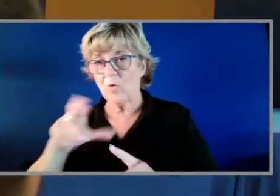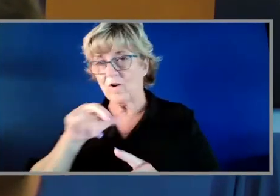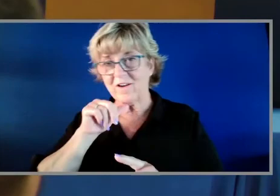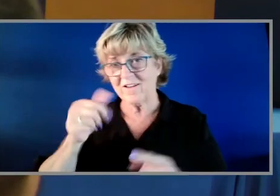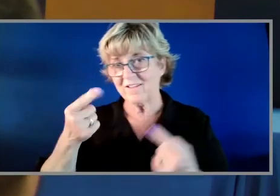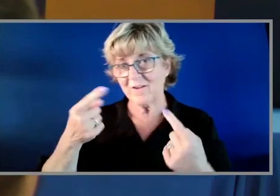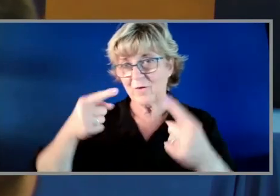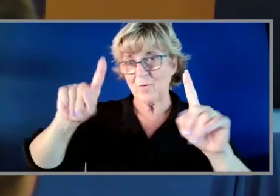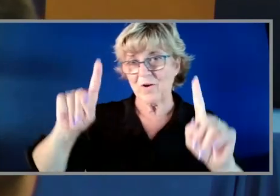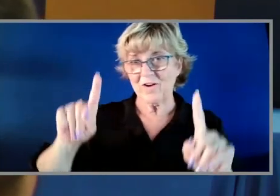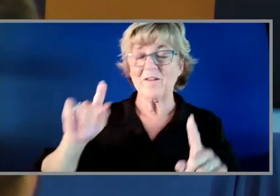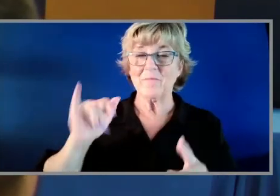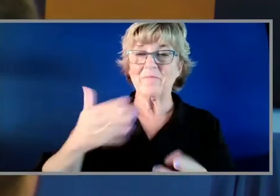Studio: And would want to know why that works or doesn't work for you.